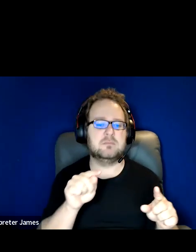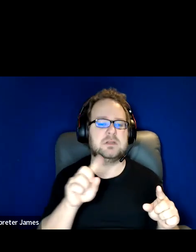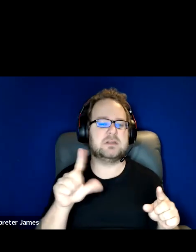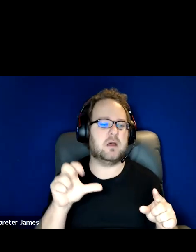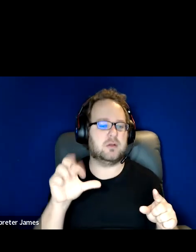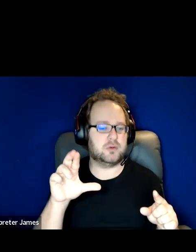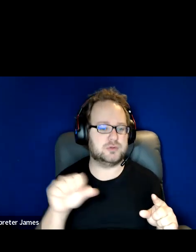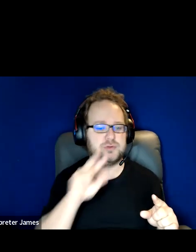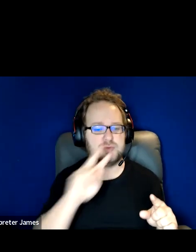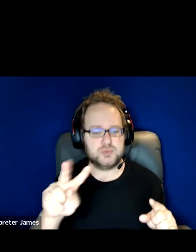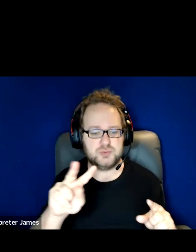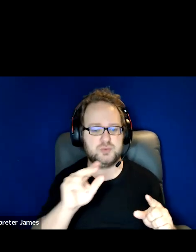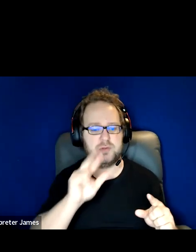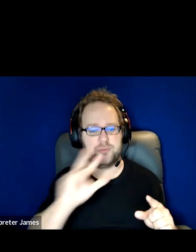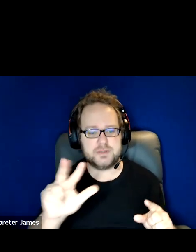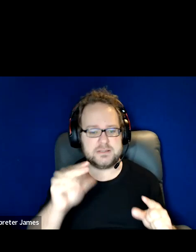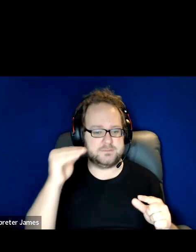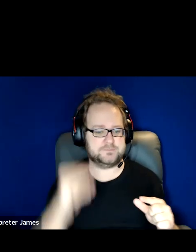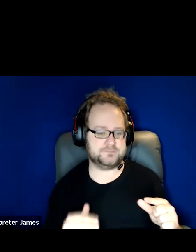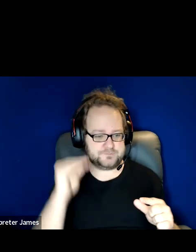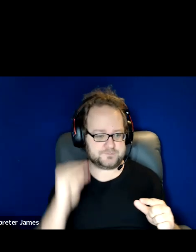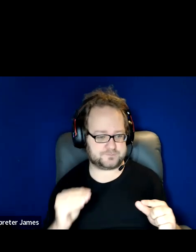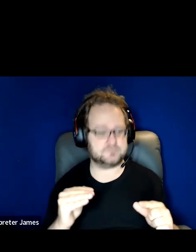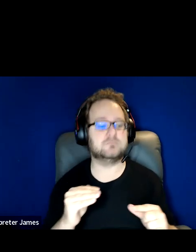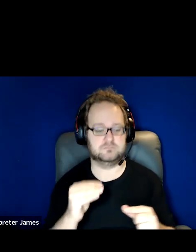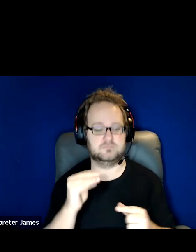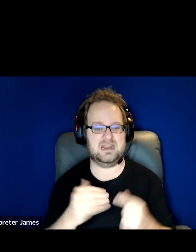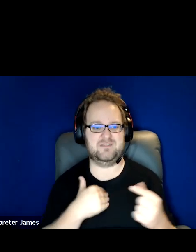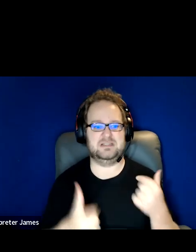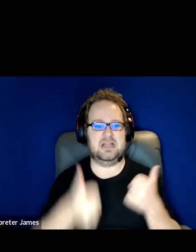In settlement of 2023, RSV was recommended